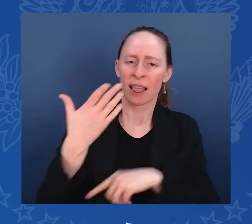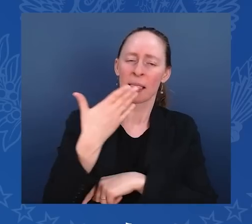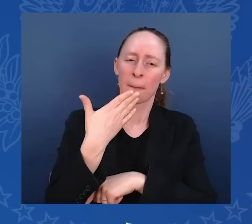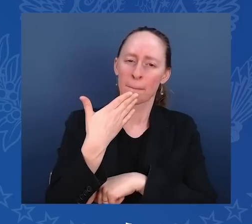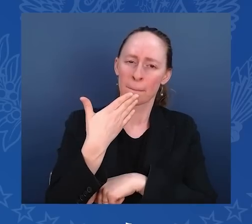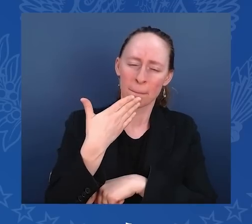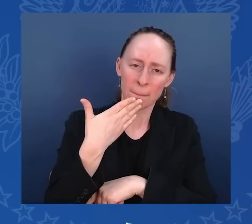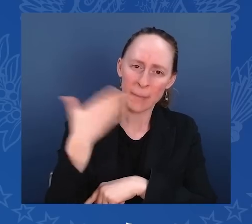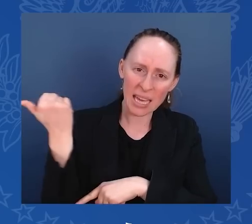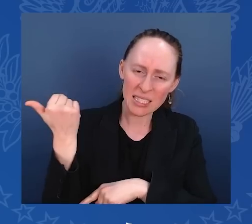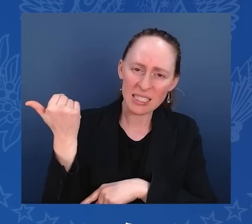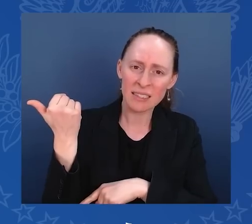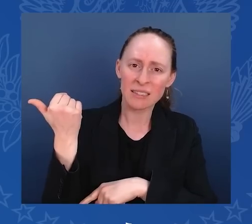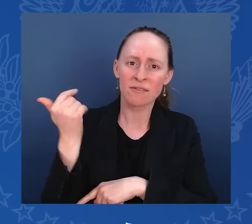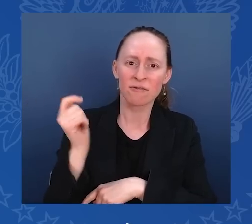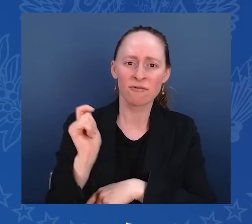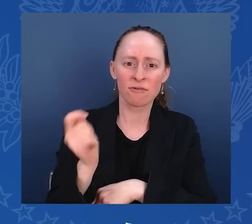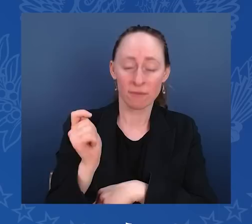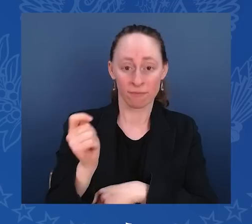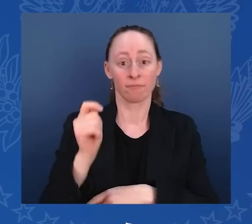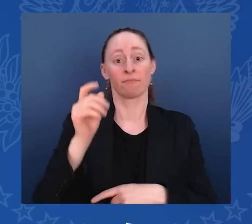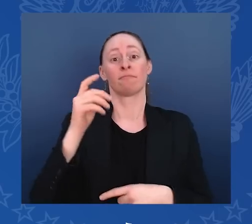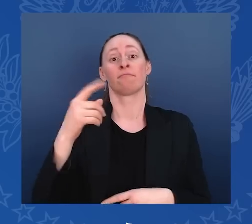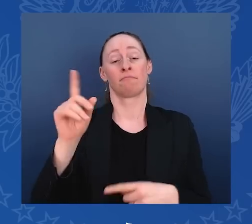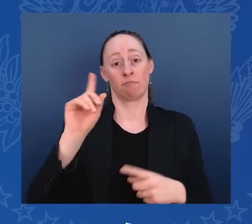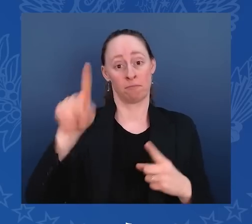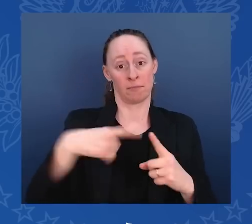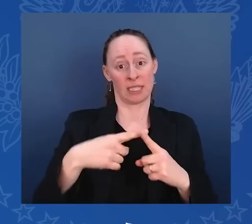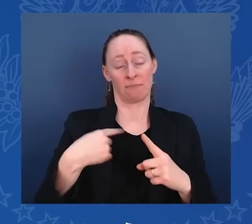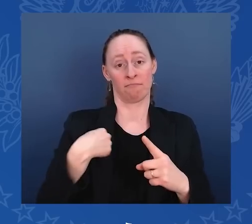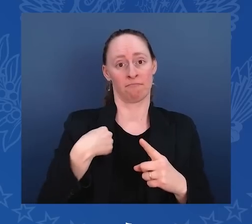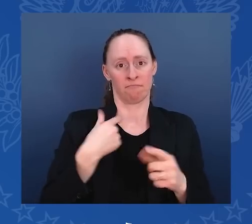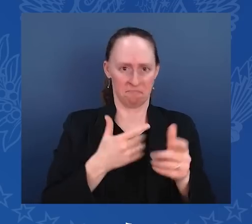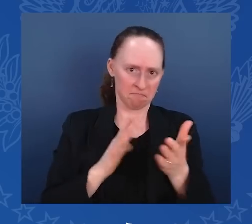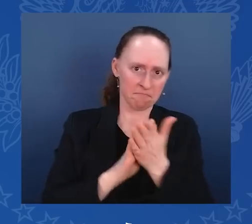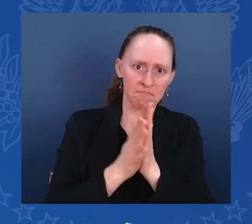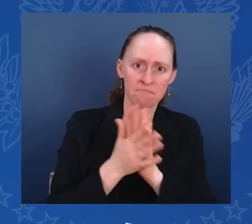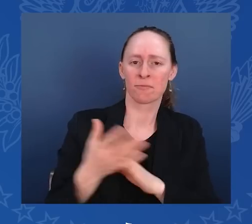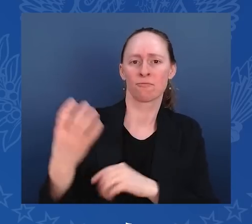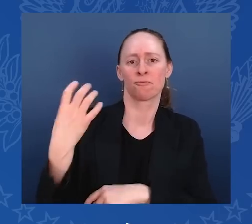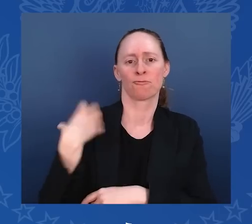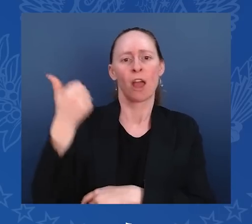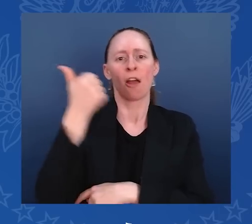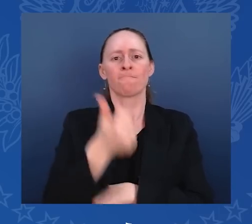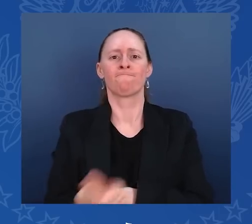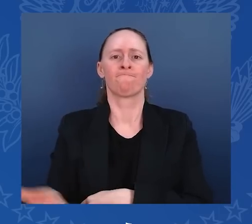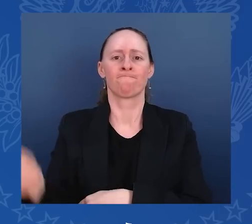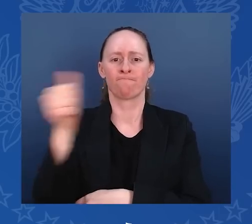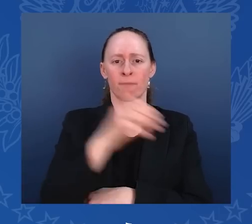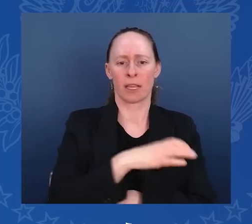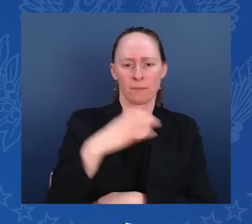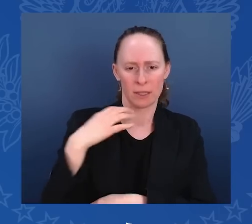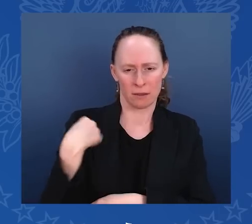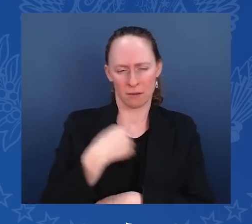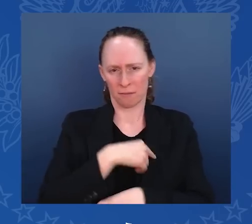filling these vacancies and bringing balance to the court was the highest priority. We face some extraordinary challenges.